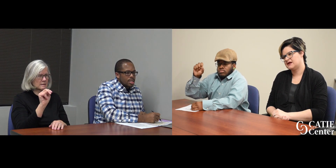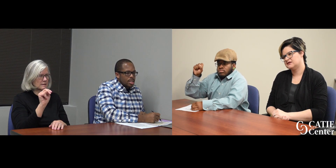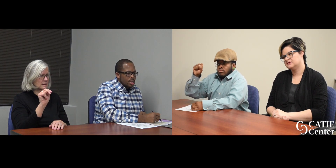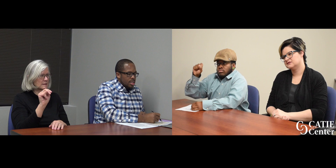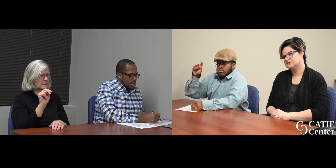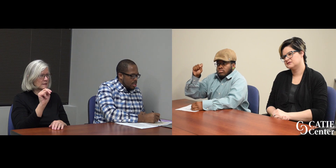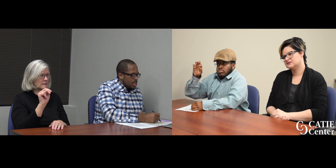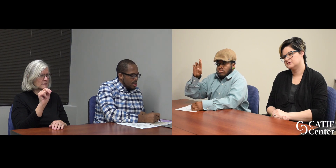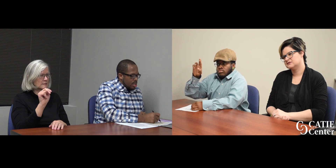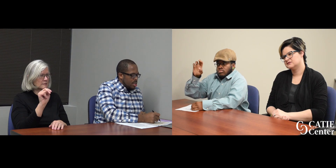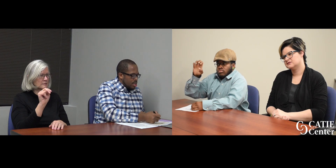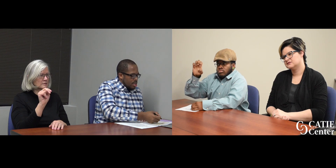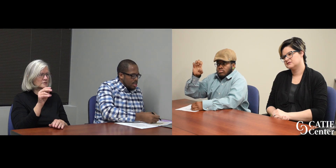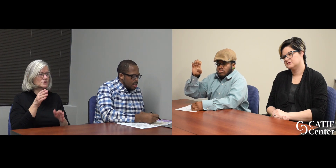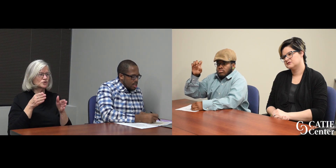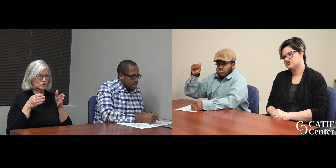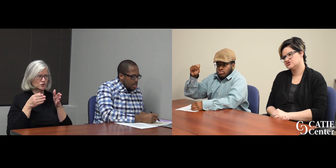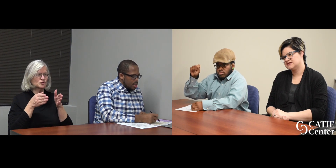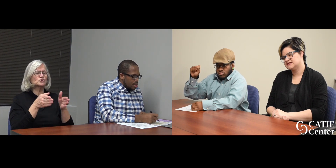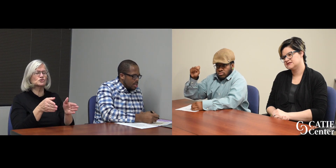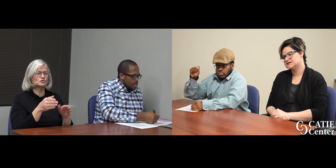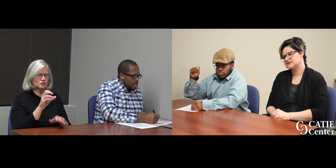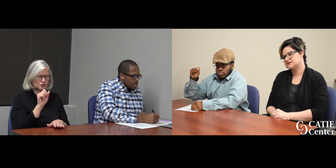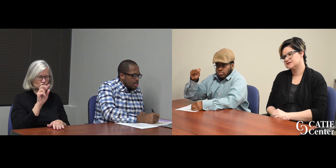Main Street